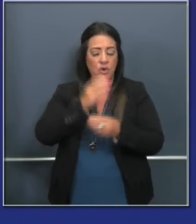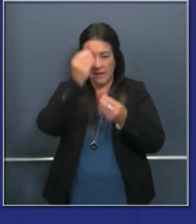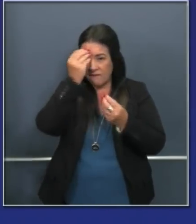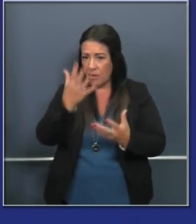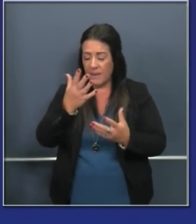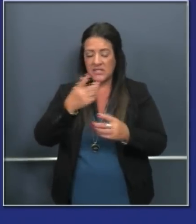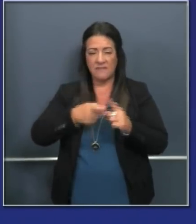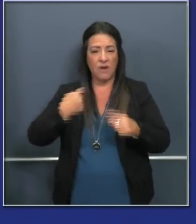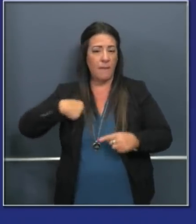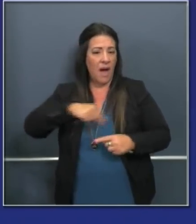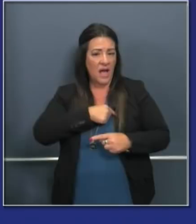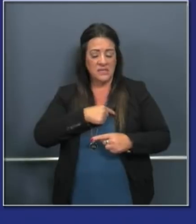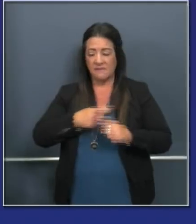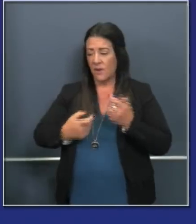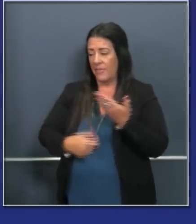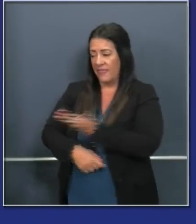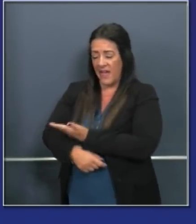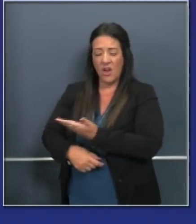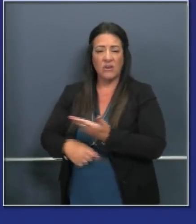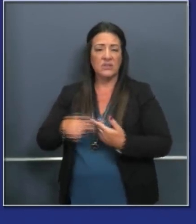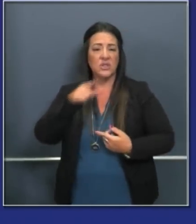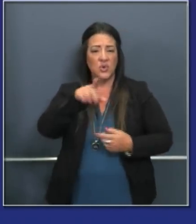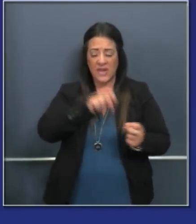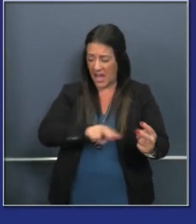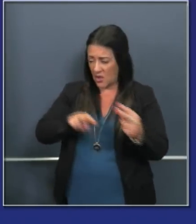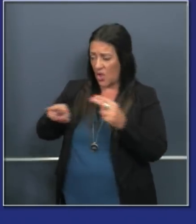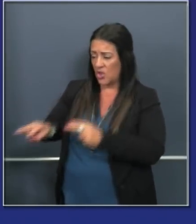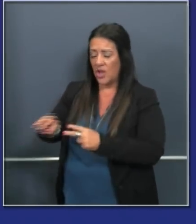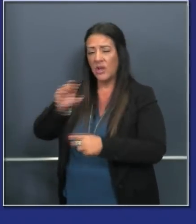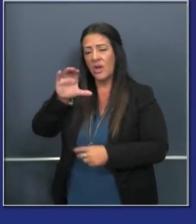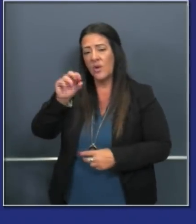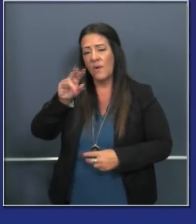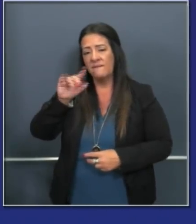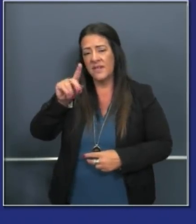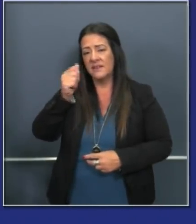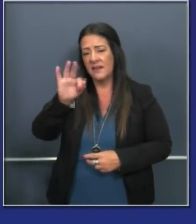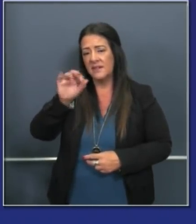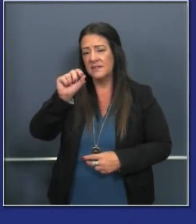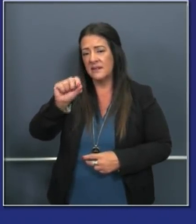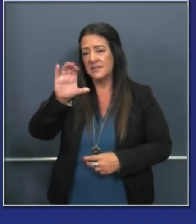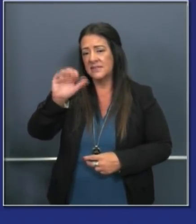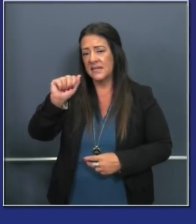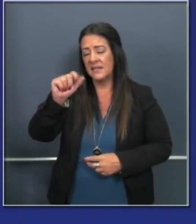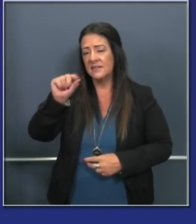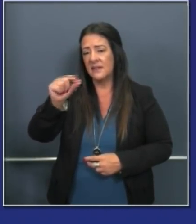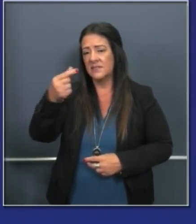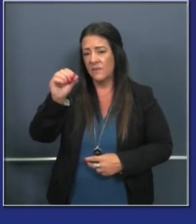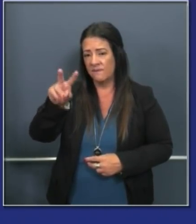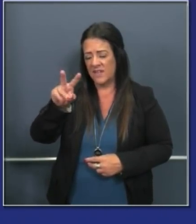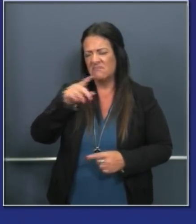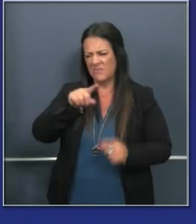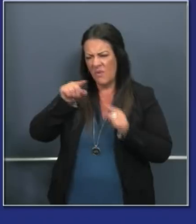LOCAL LEADERSHIP TO MAKE INFORMED DECISIONS. BUT WE ALSO WANT THAT INFORMATION TO BE MADE PUBLIC AND I ENCOURAGE YOU AND OTHERS TO GO TO THAT